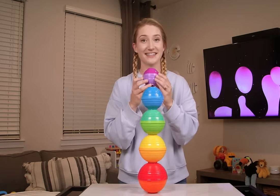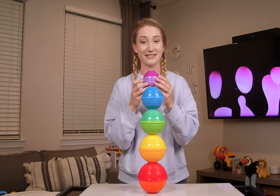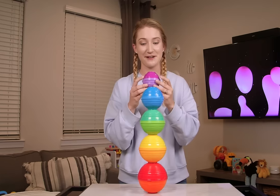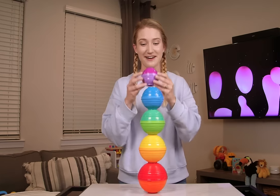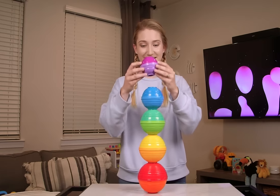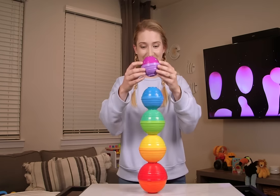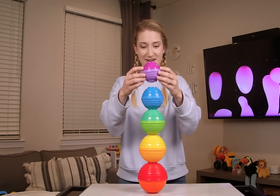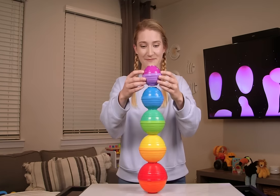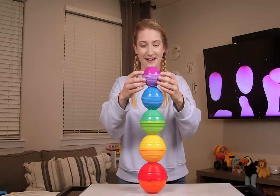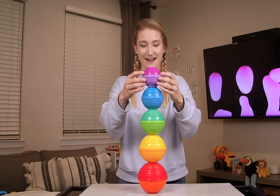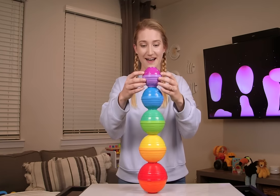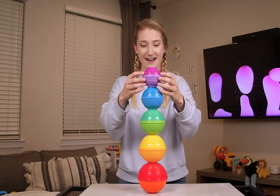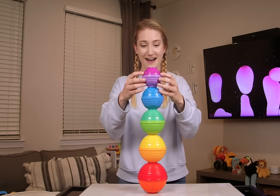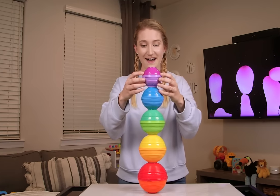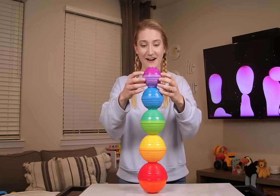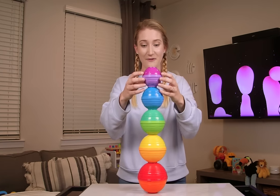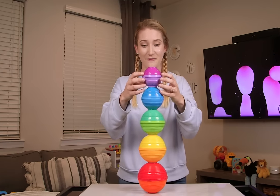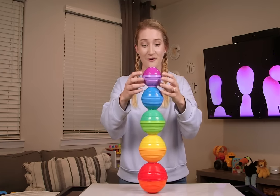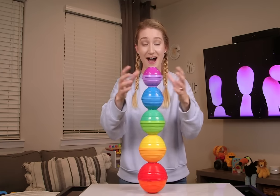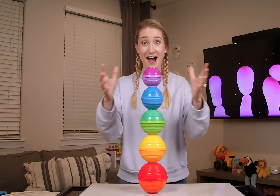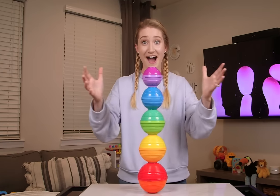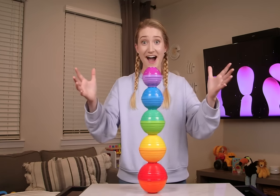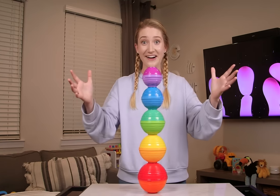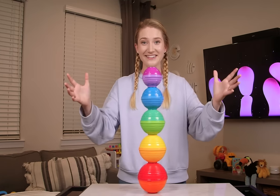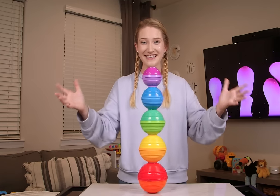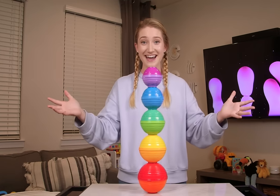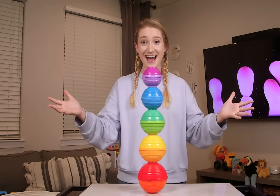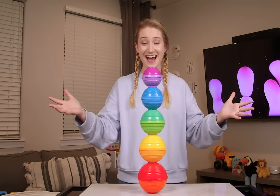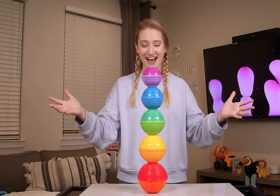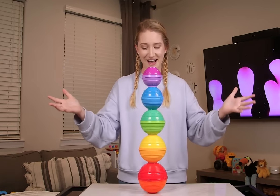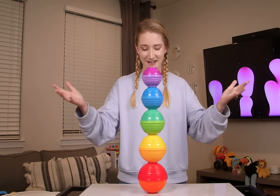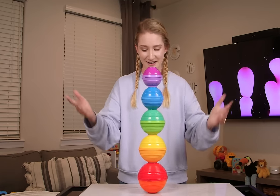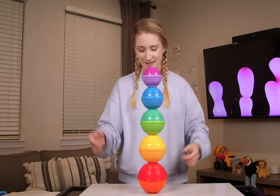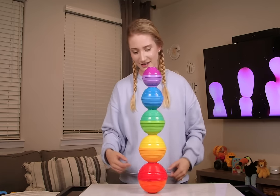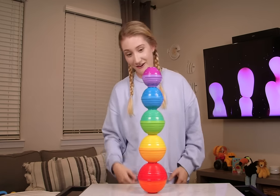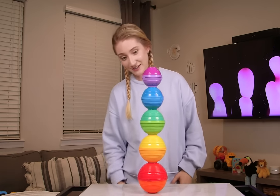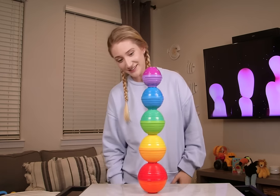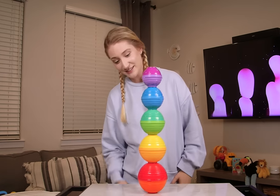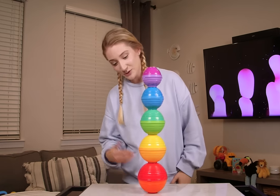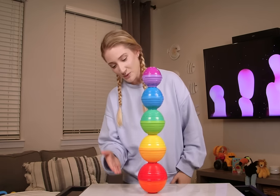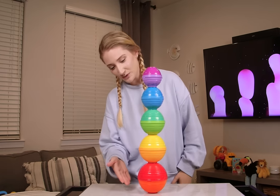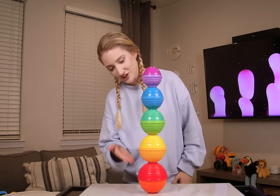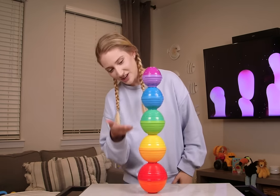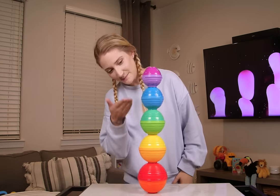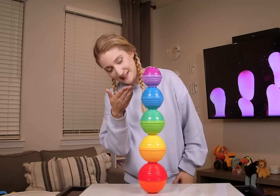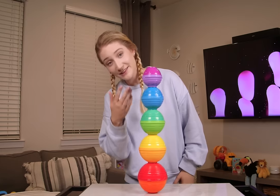Let's put it on top. Whoa, ta da! Look at all of these cool shapes and their